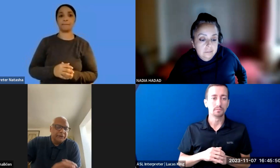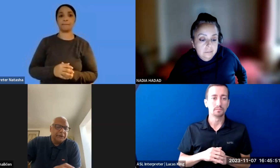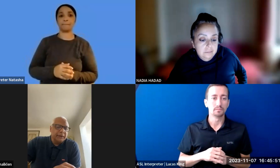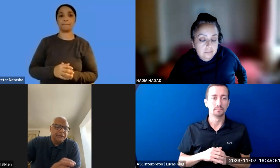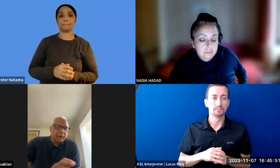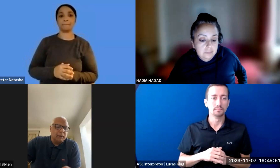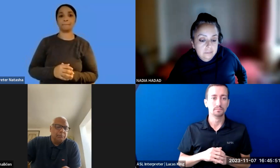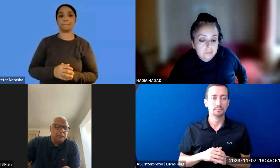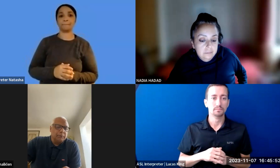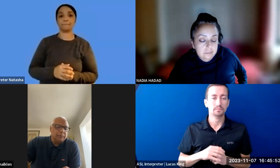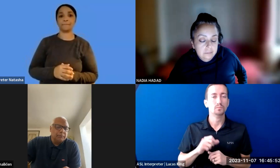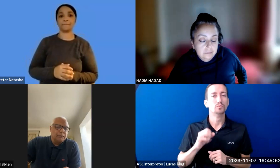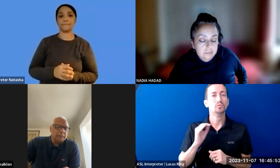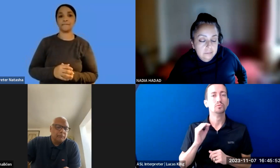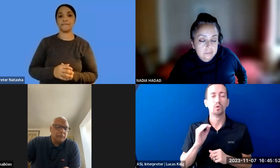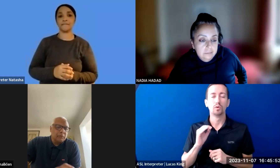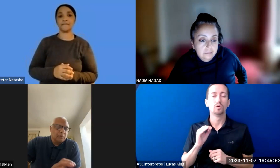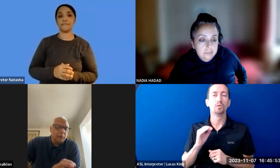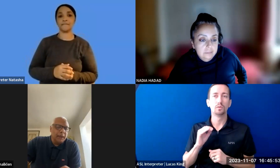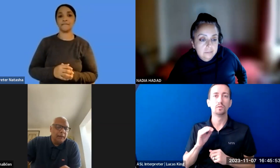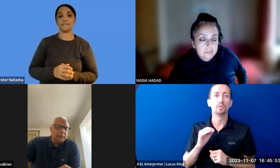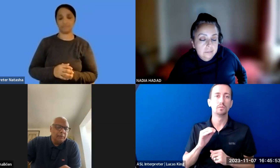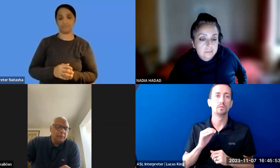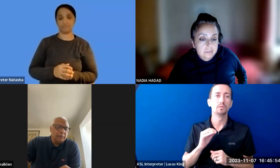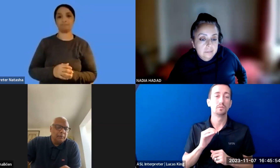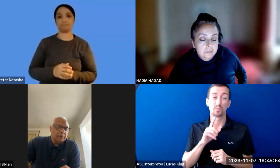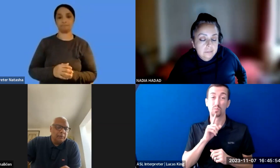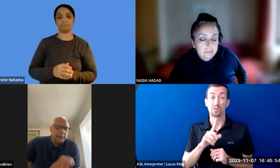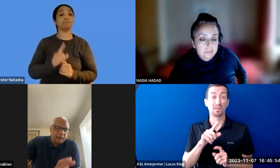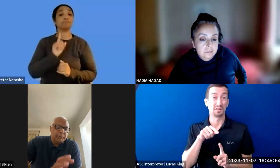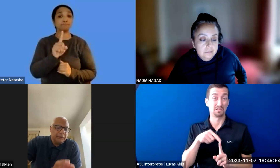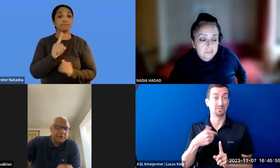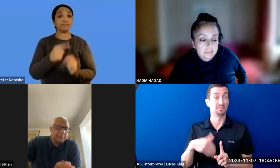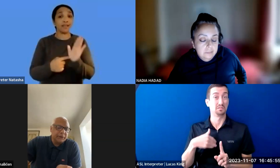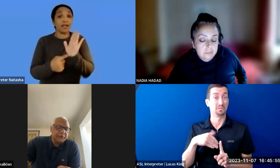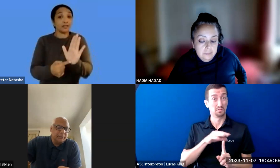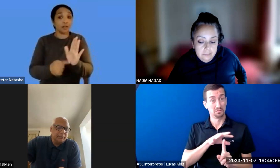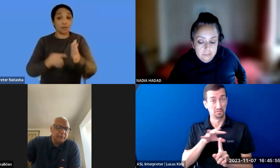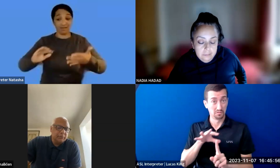this is an example with real participation,